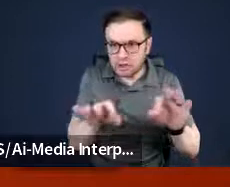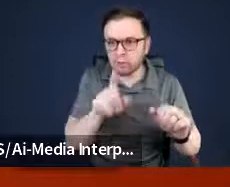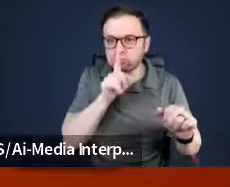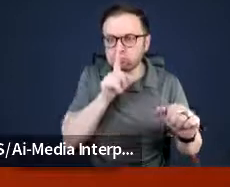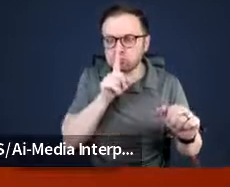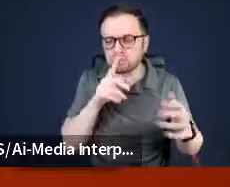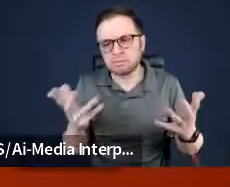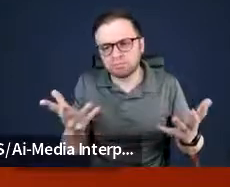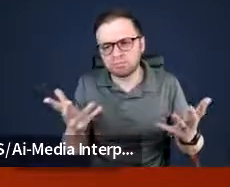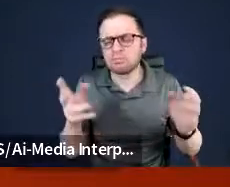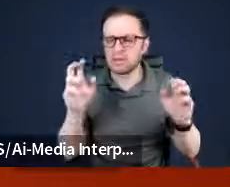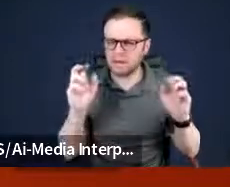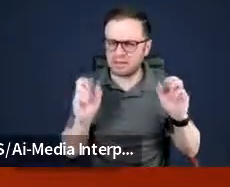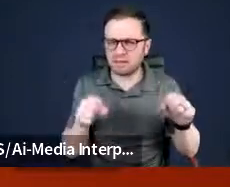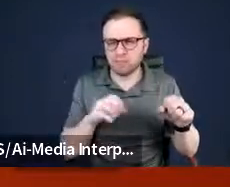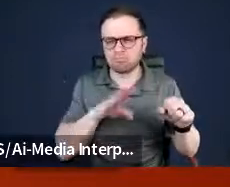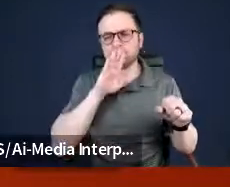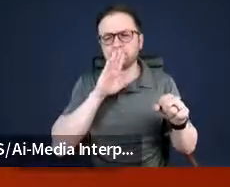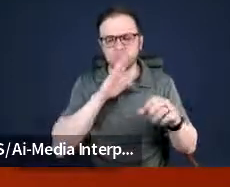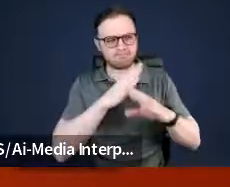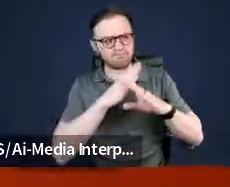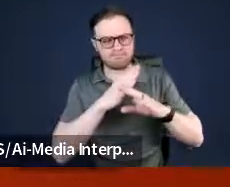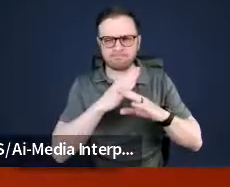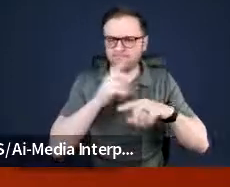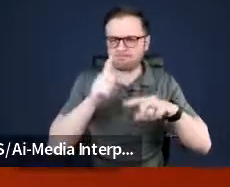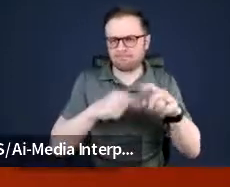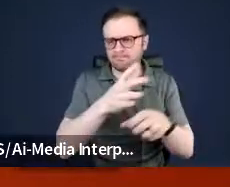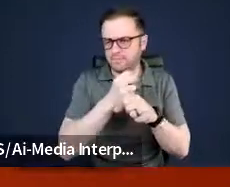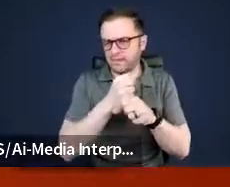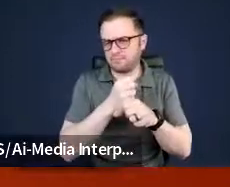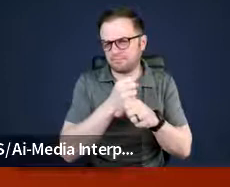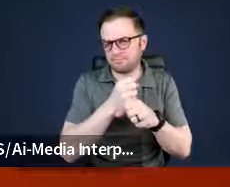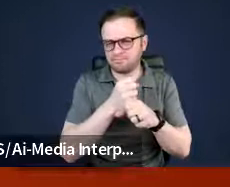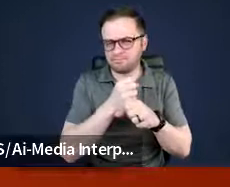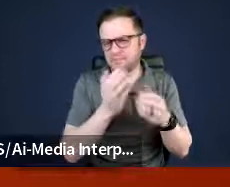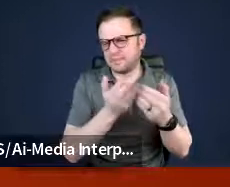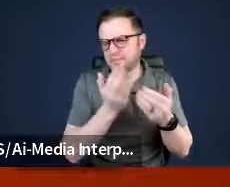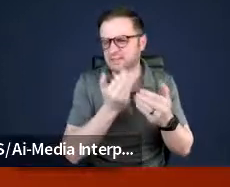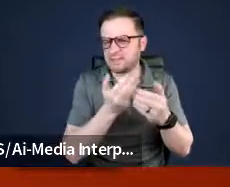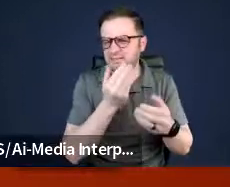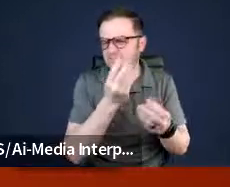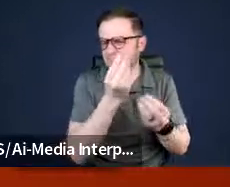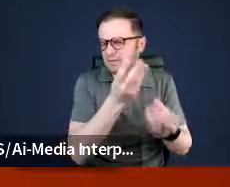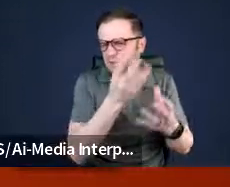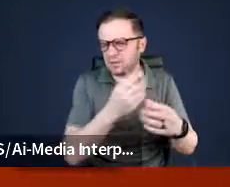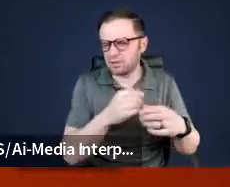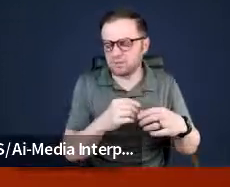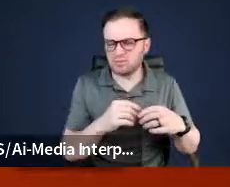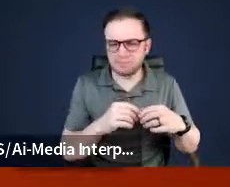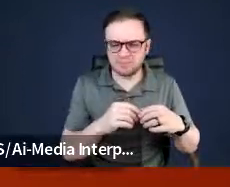accessibility if things like interpreters are not provided or captioning is not provided. Those types of things can definitely impact one's ability